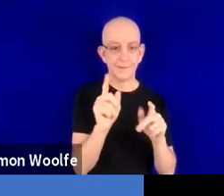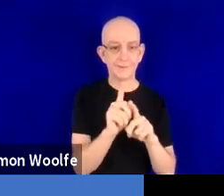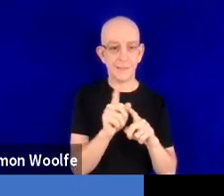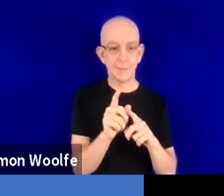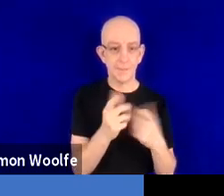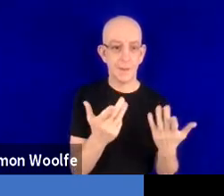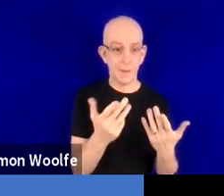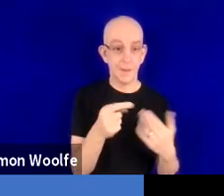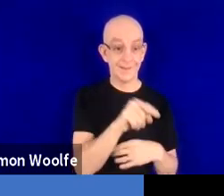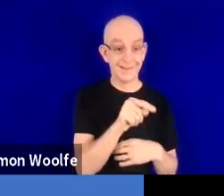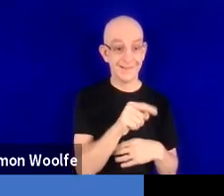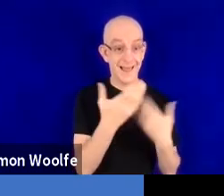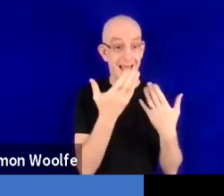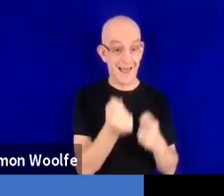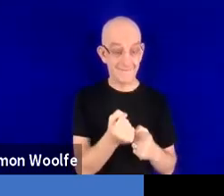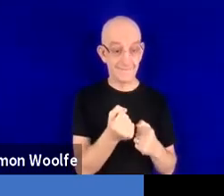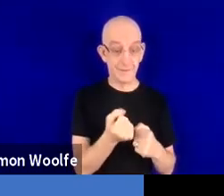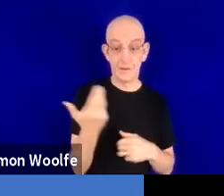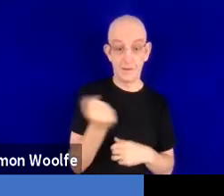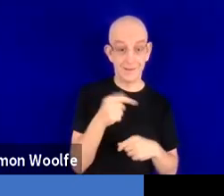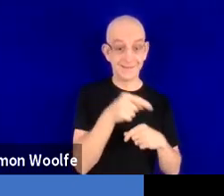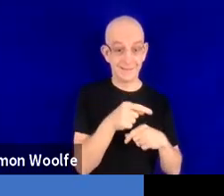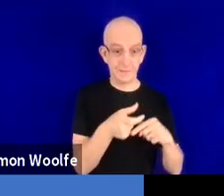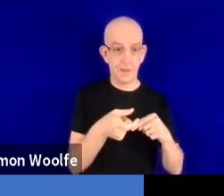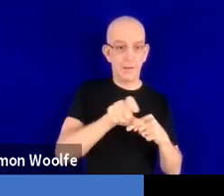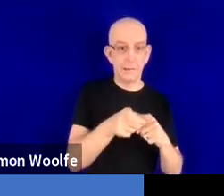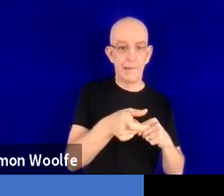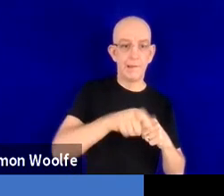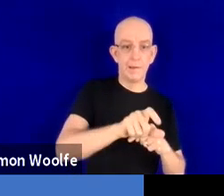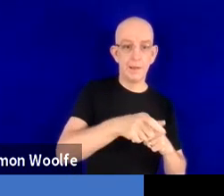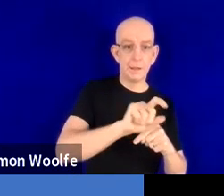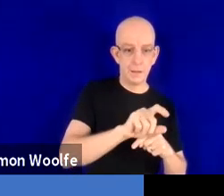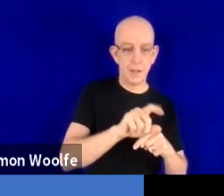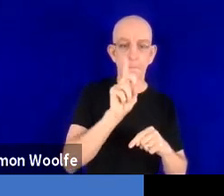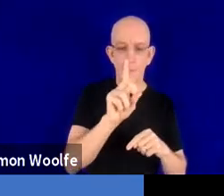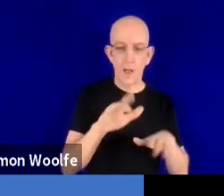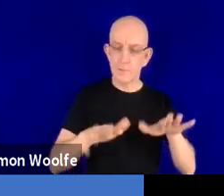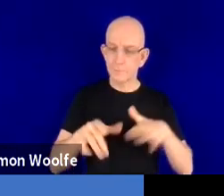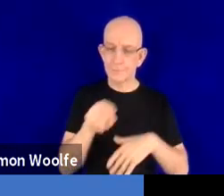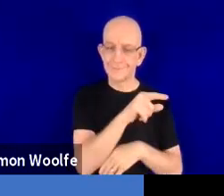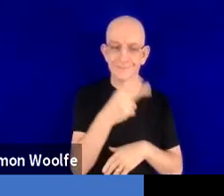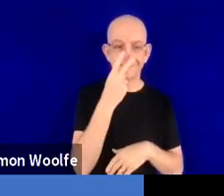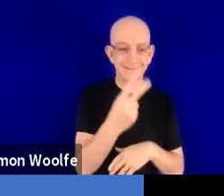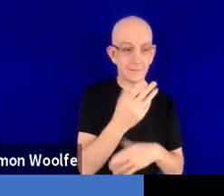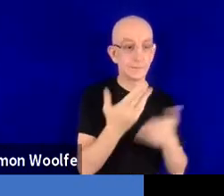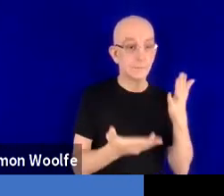maybe intended to cover a few months but as a kind of one off payment or longer term regular payments